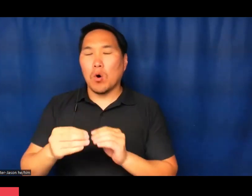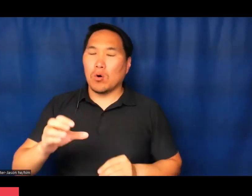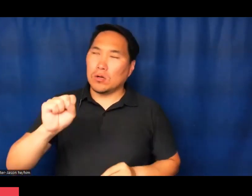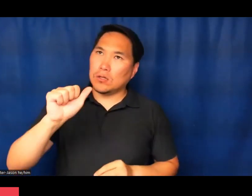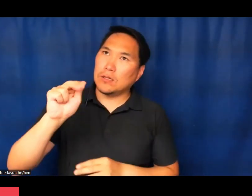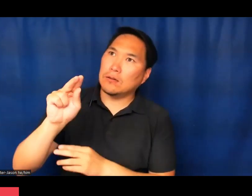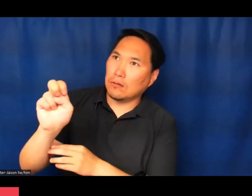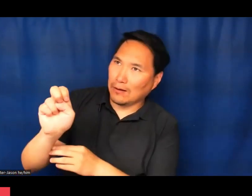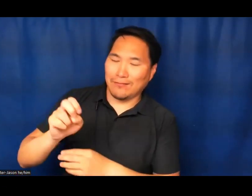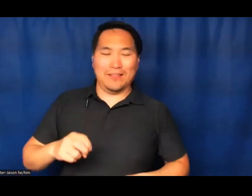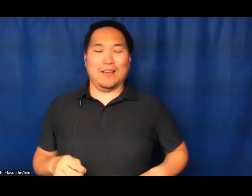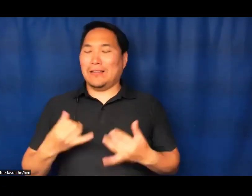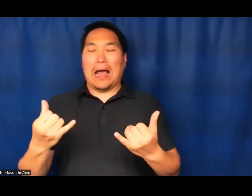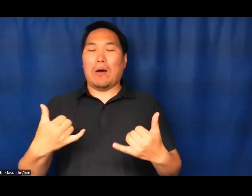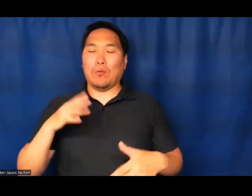With that, I'll just stop.